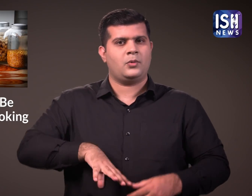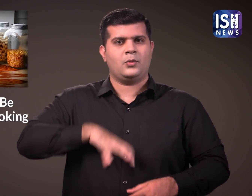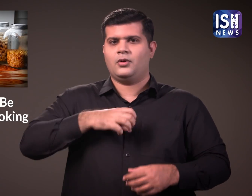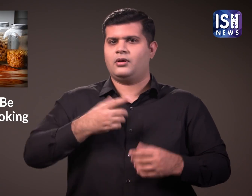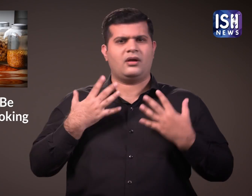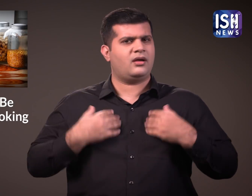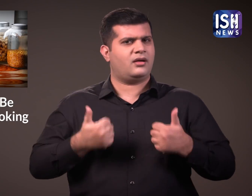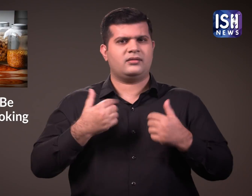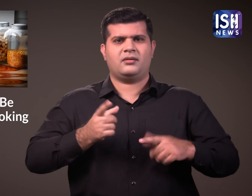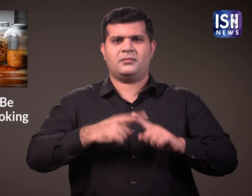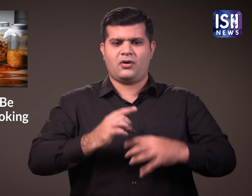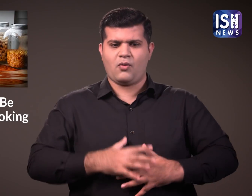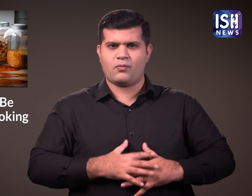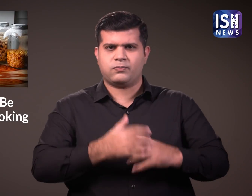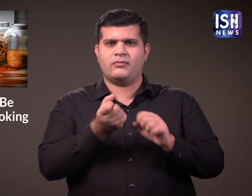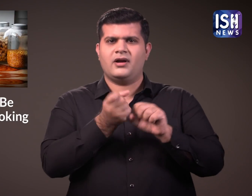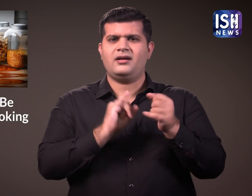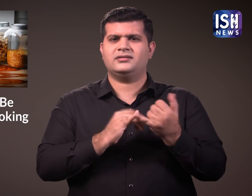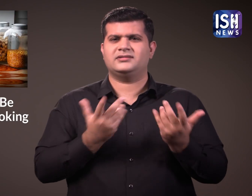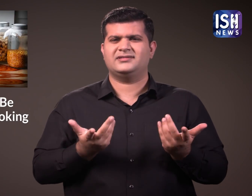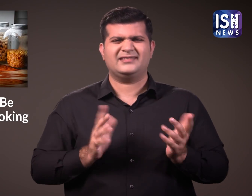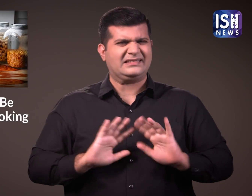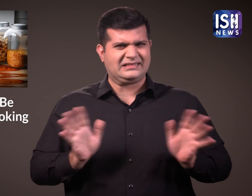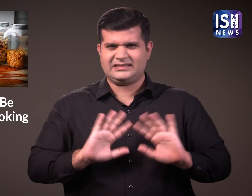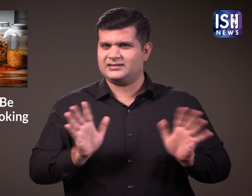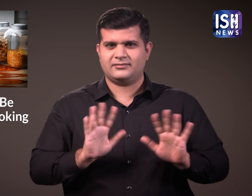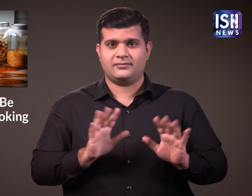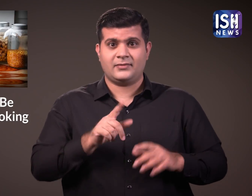Your body will not be able to absorb the minerals and it will also cause bloating and gas.